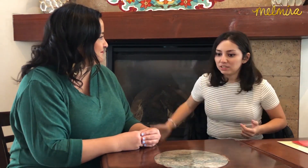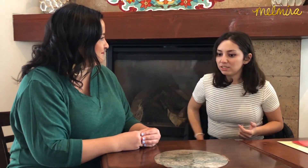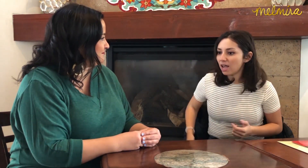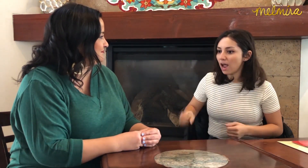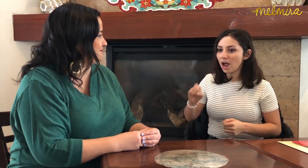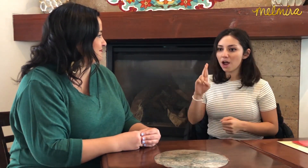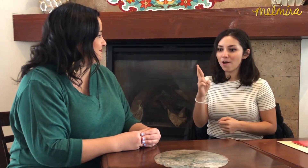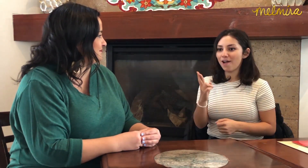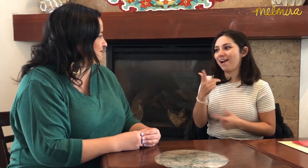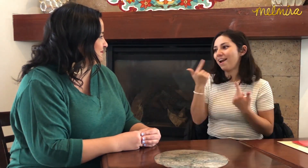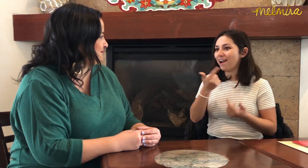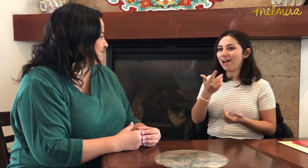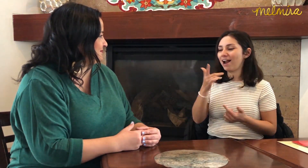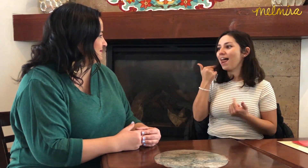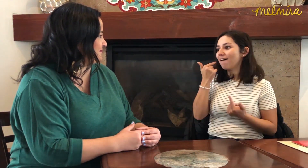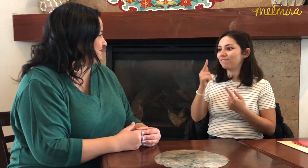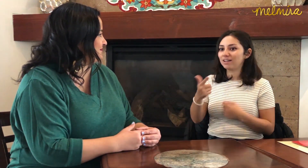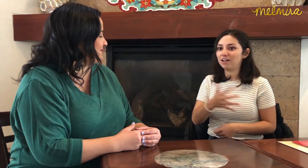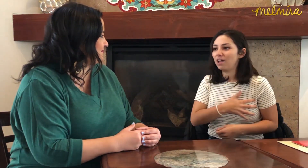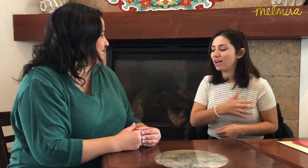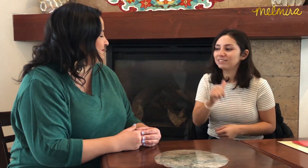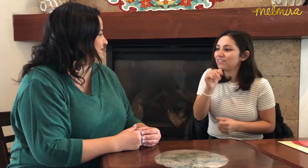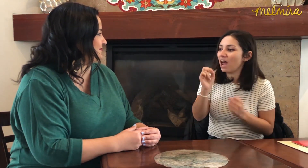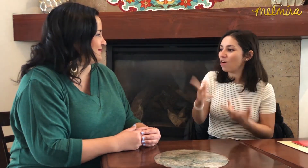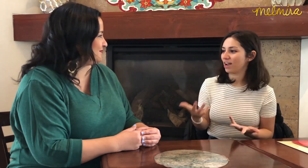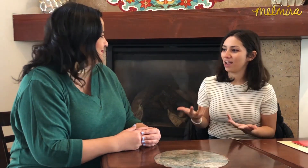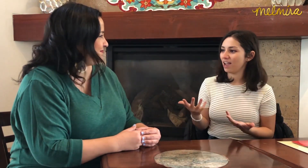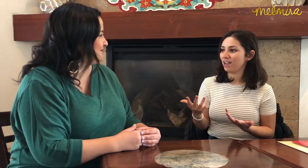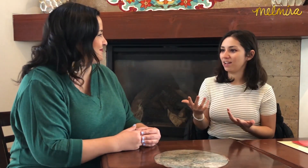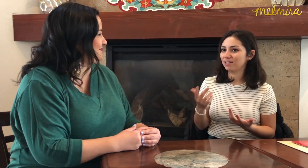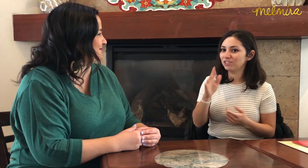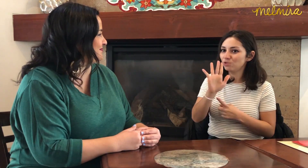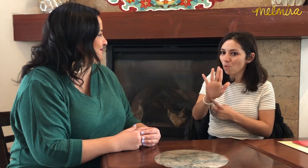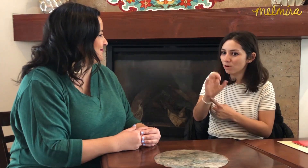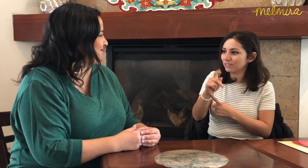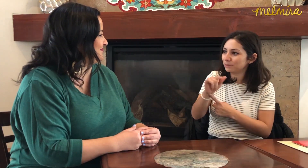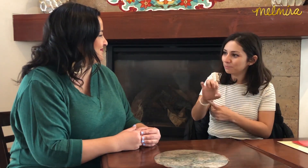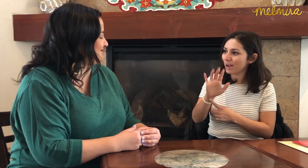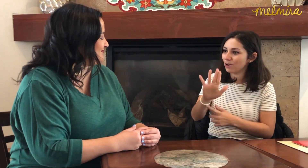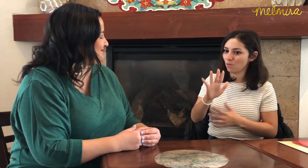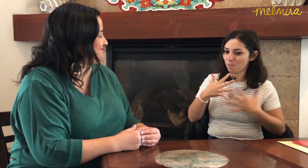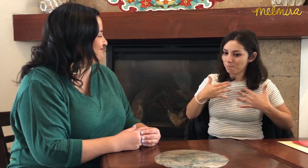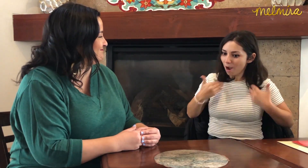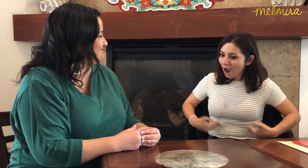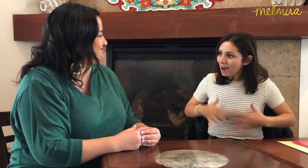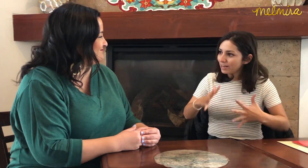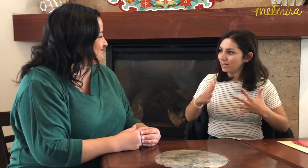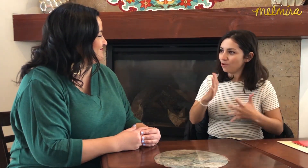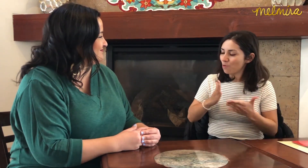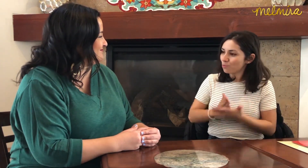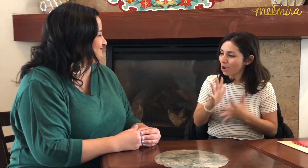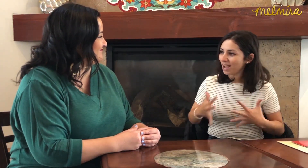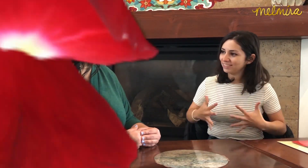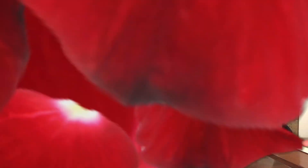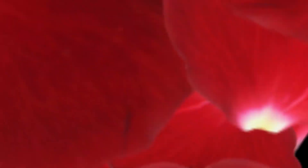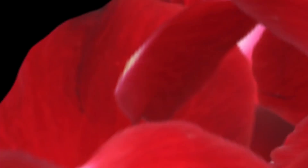Like if it's just grabbing my butt or laughing about it, and touching my chest, none of that is okay. It's your space. It's your body. Your rights!